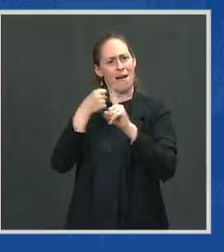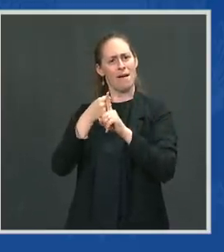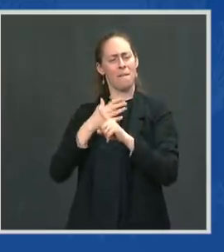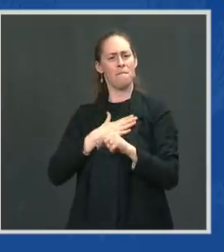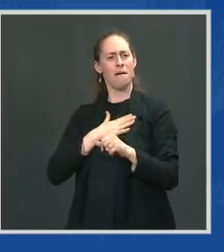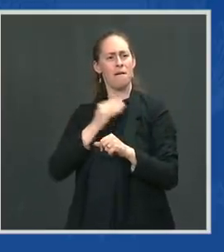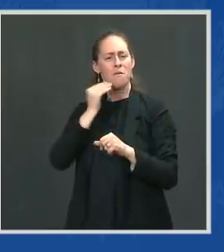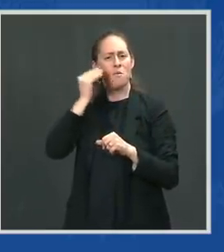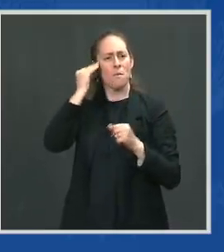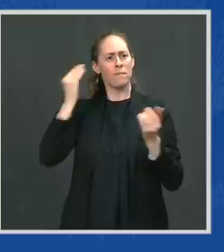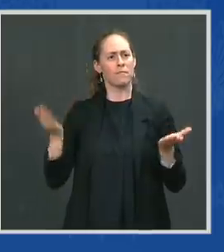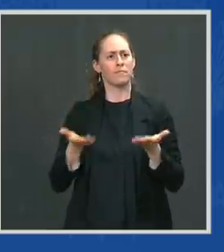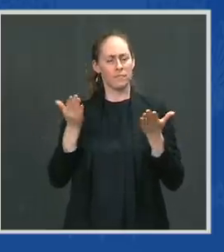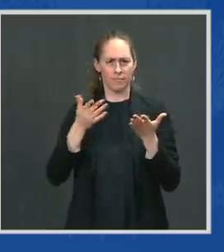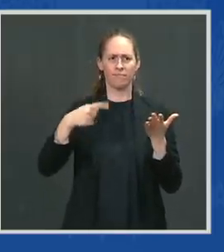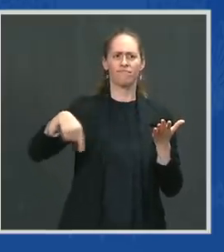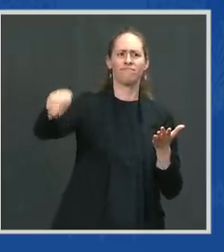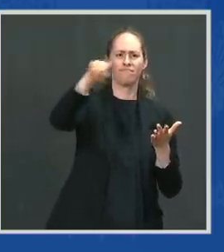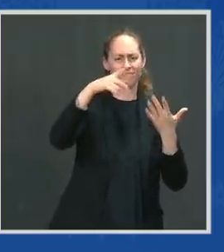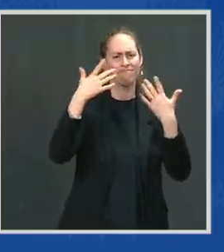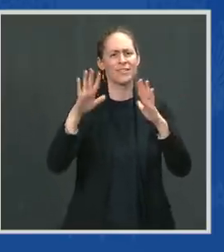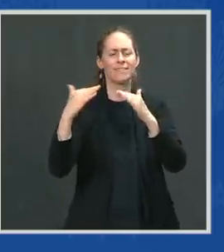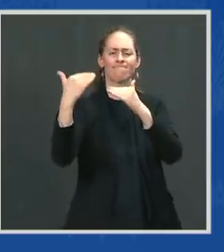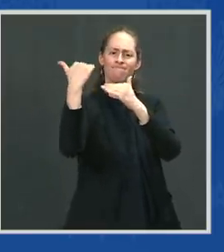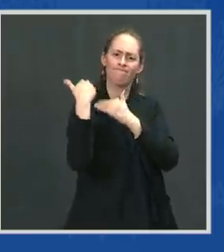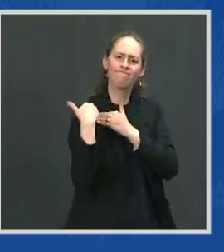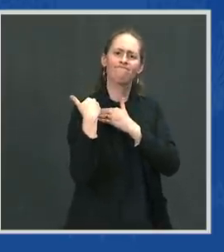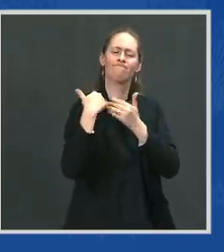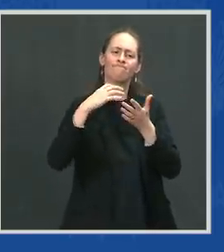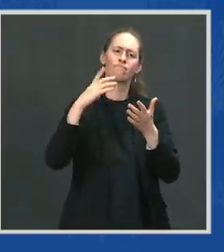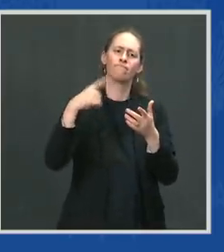in Afghanistan today whose parents served in the same war.